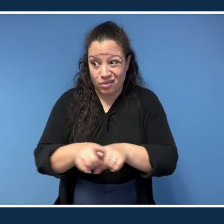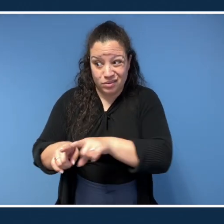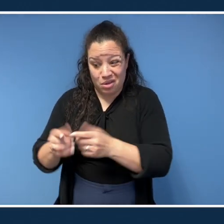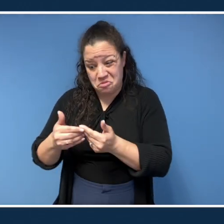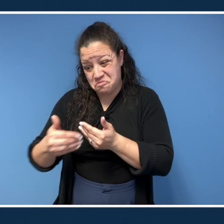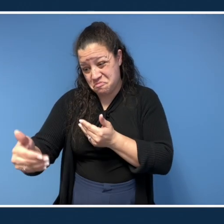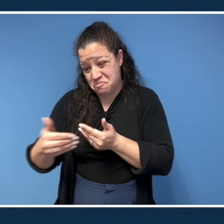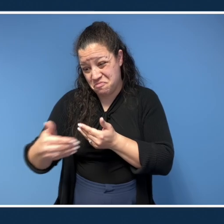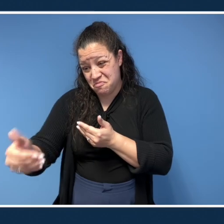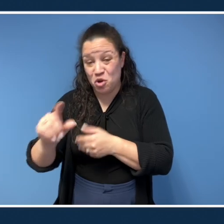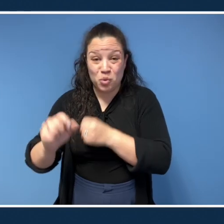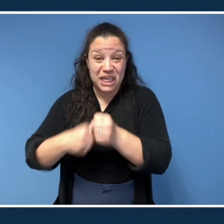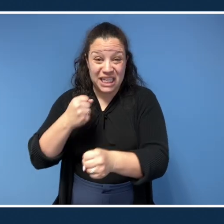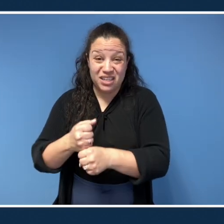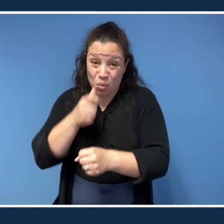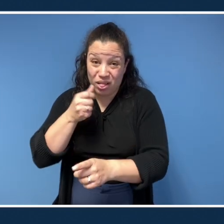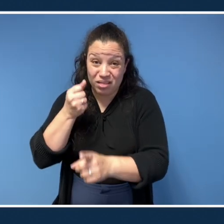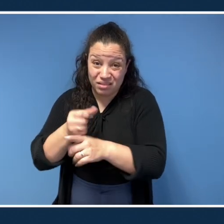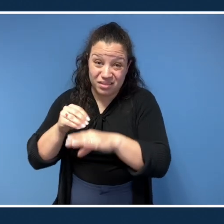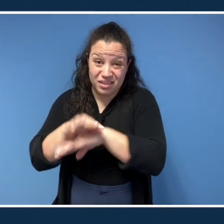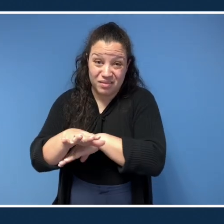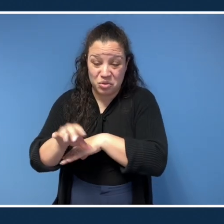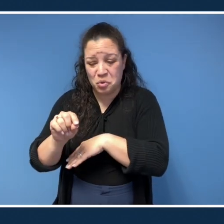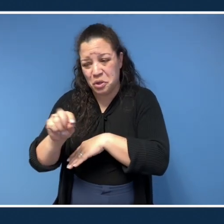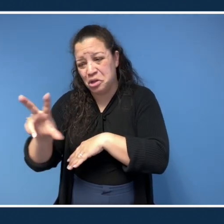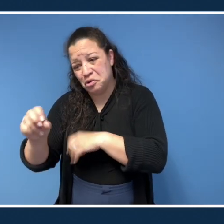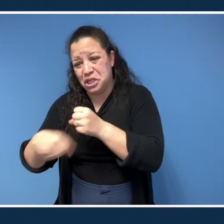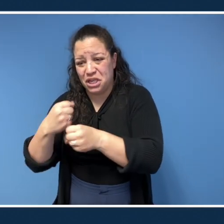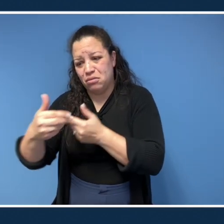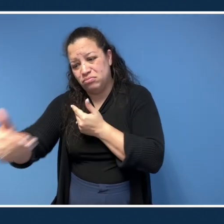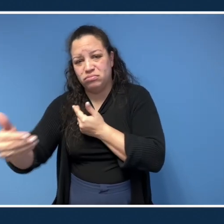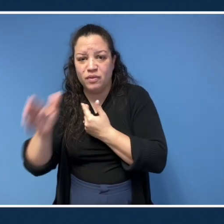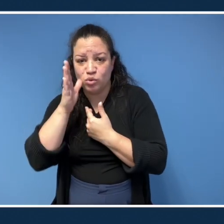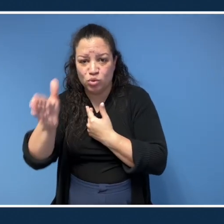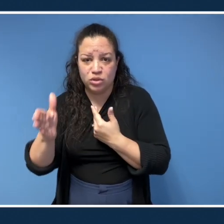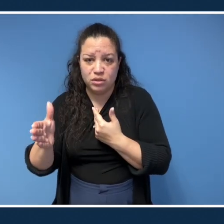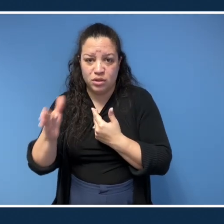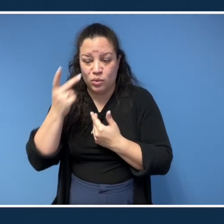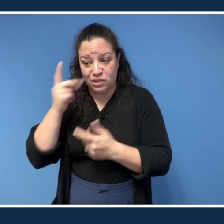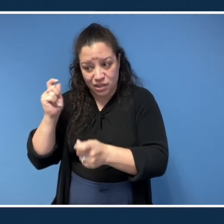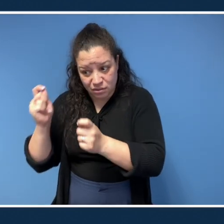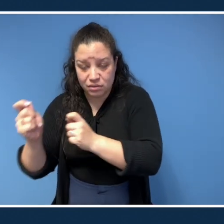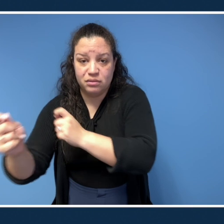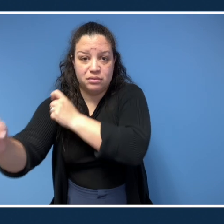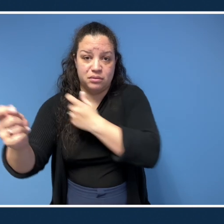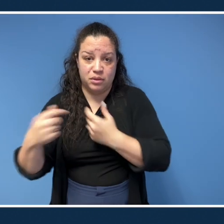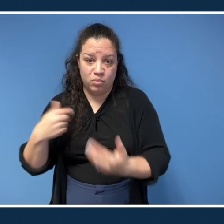next, I would say 20 years to 30 years in terms of really seeing those transformative changes that we're looking for for the